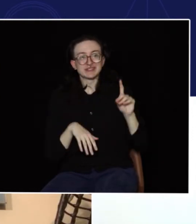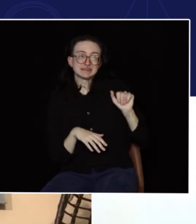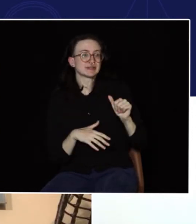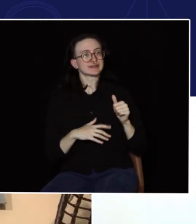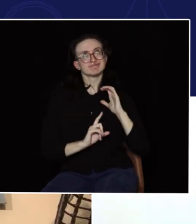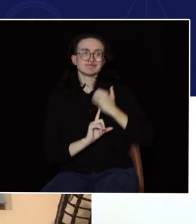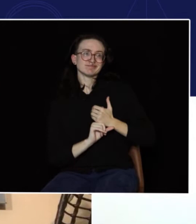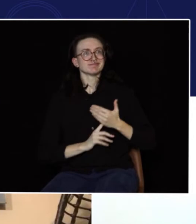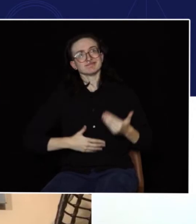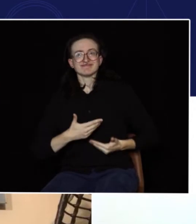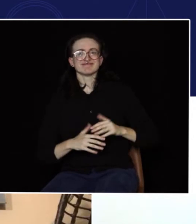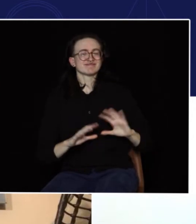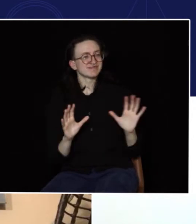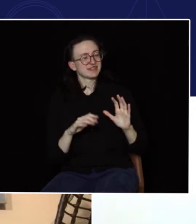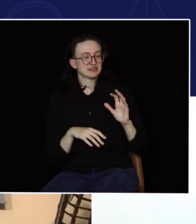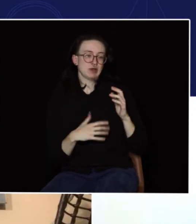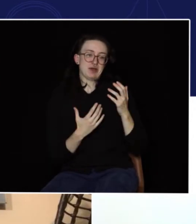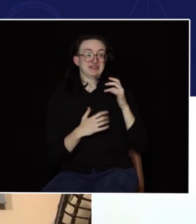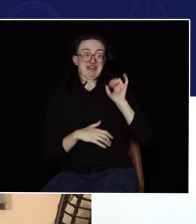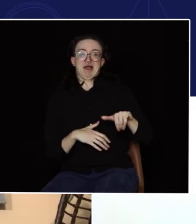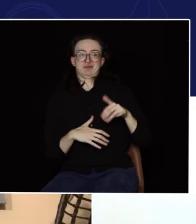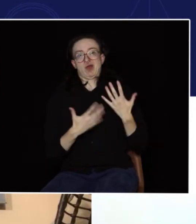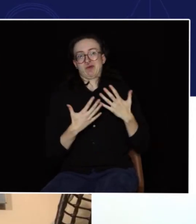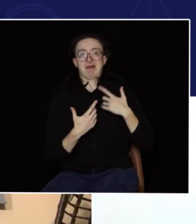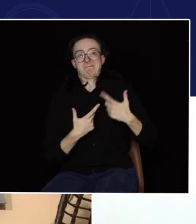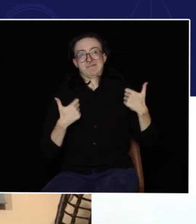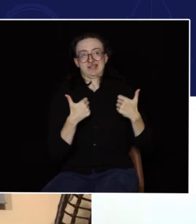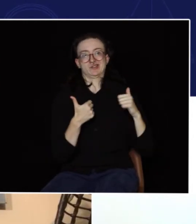Um, so I would say that's probably my biggest thing because that was a challenge for me, to say: